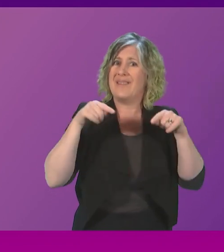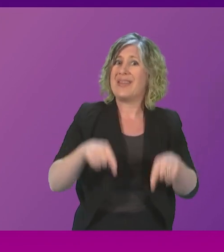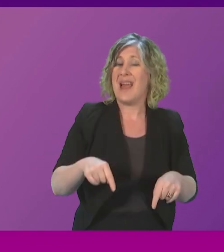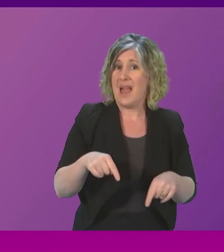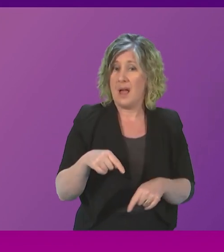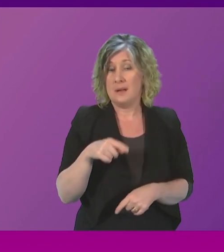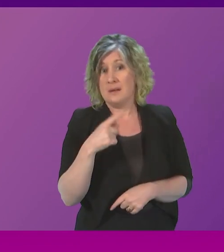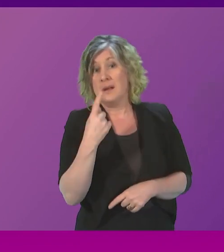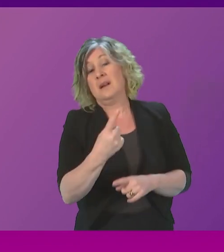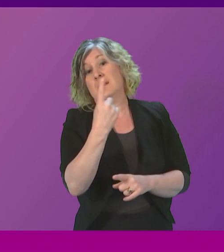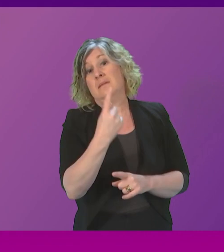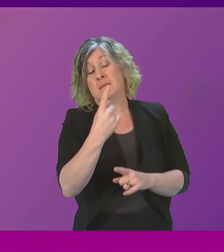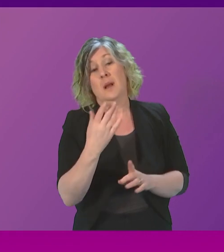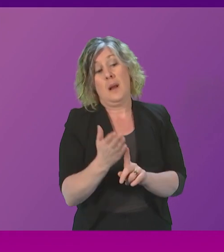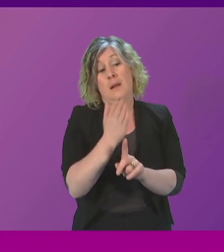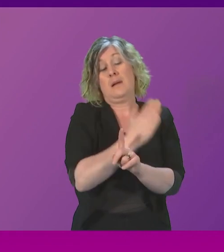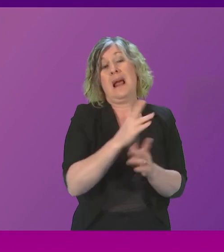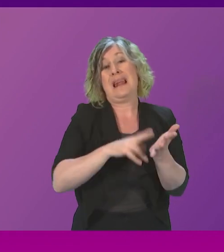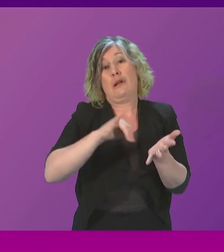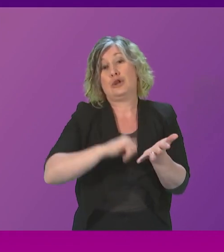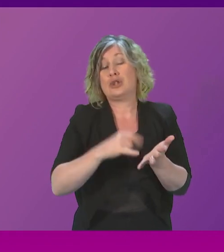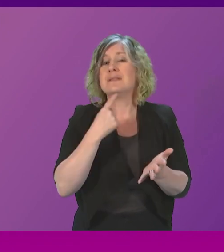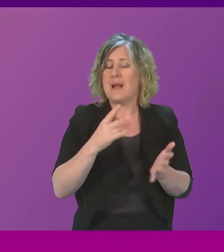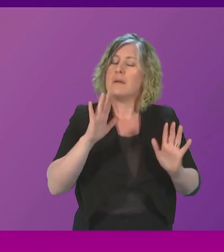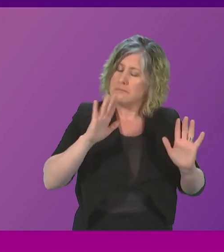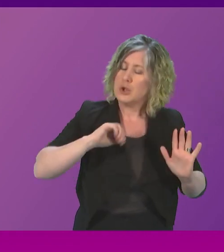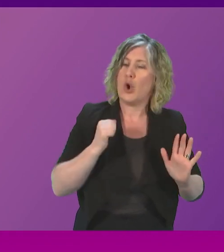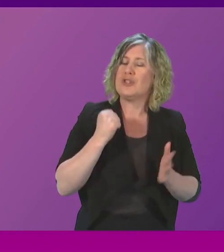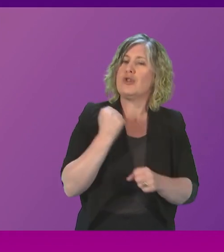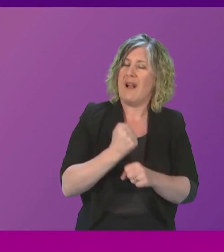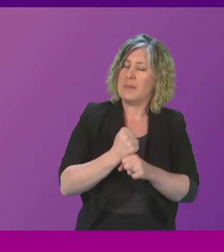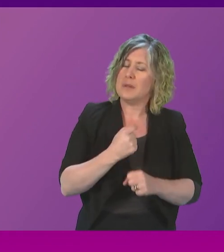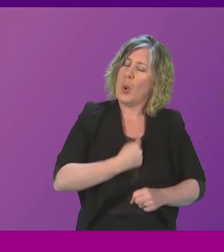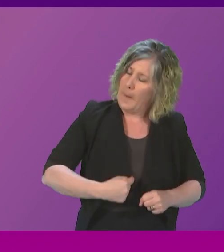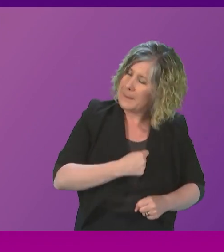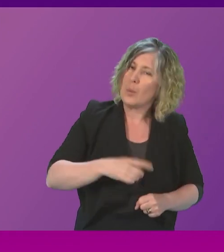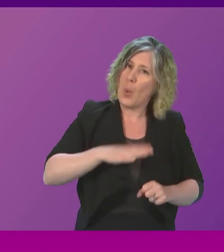when she said that the Scottish Government is committed to supporting libraries directly.